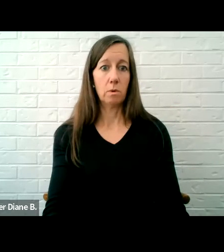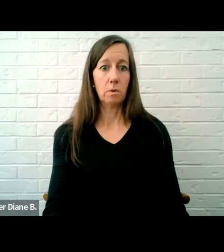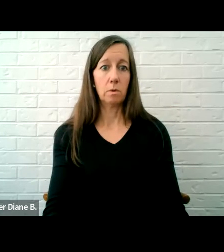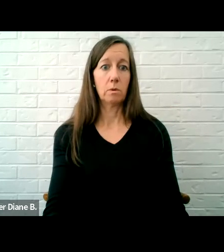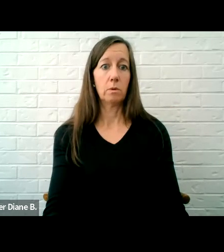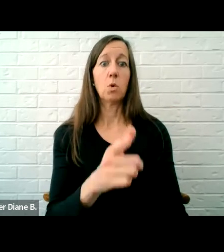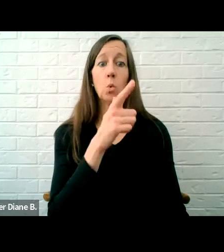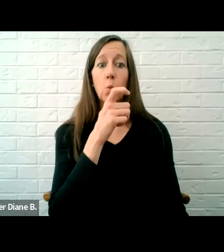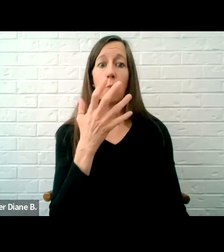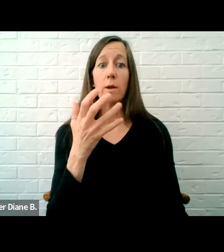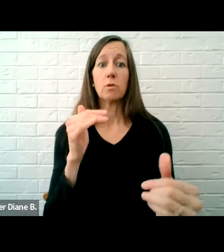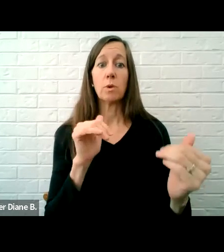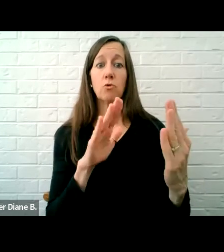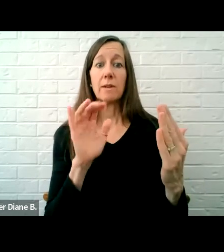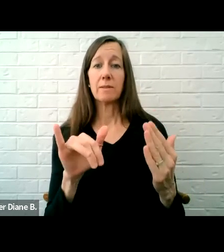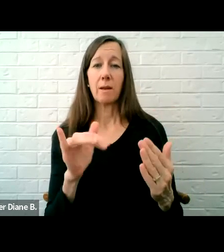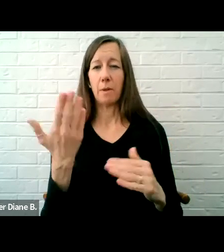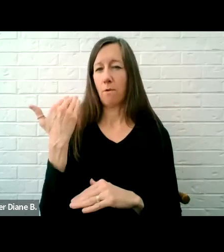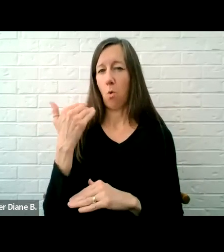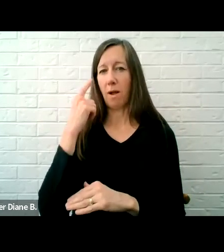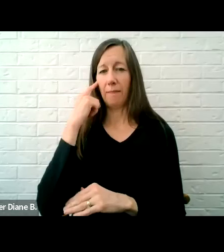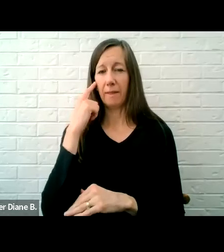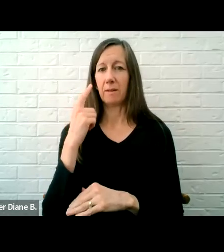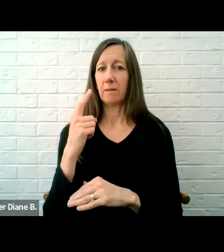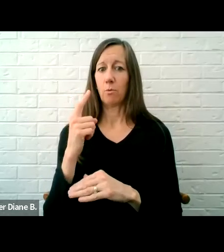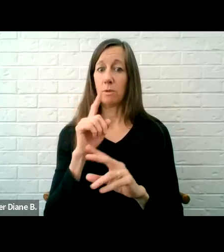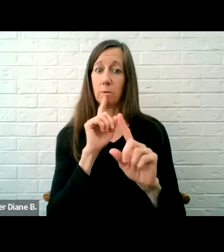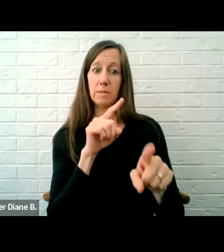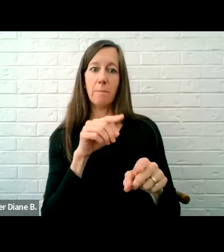And there was a response to that question in the chat box again.